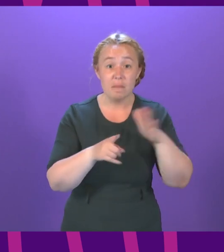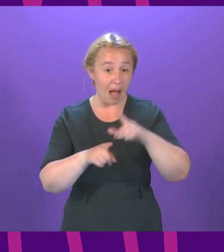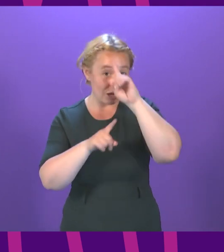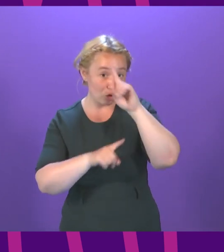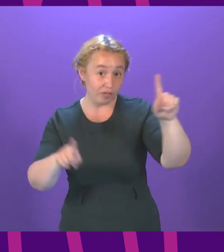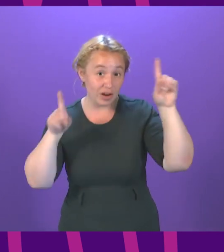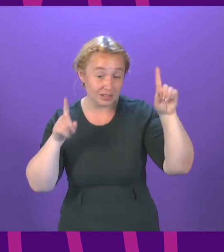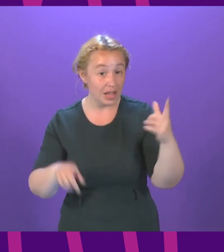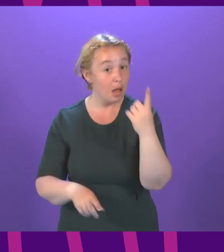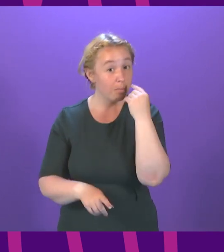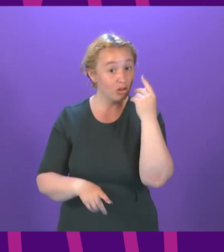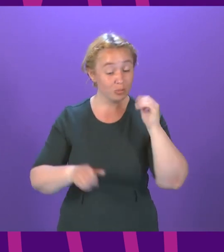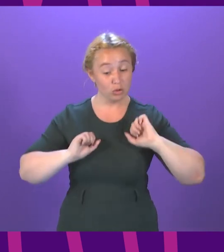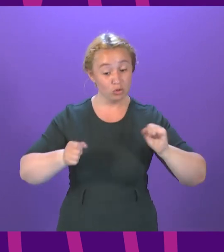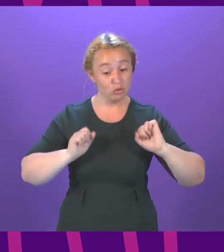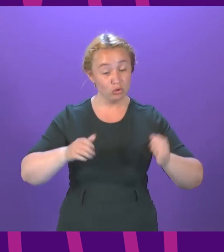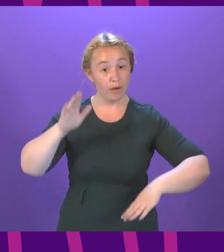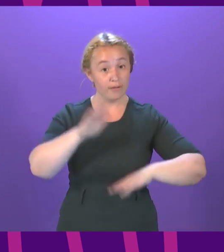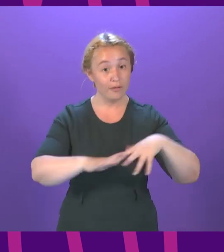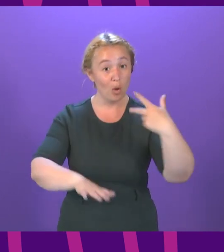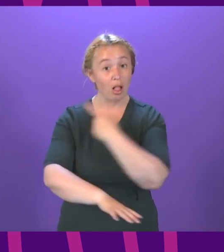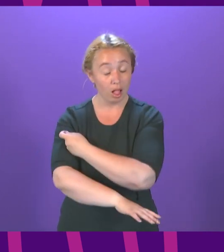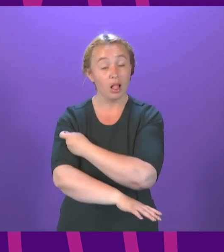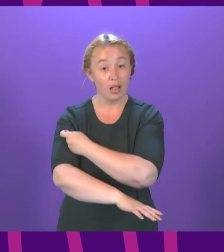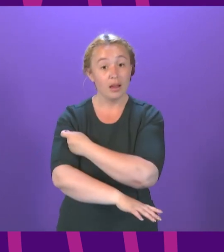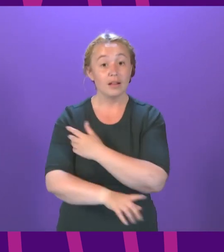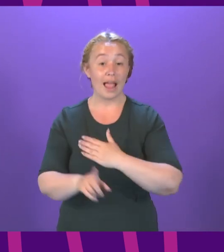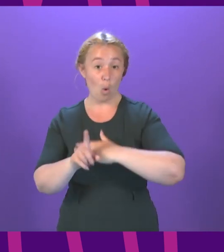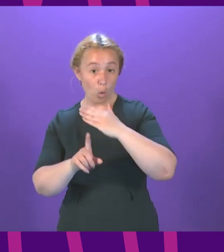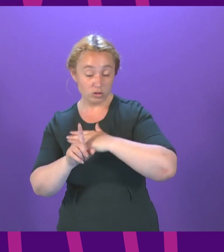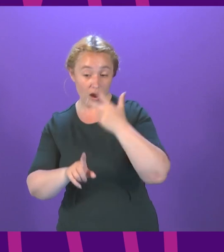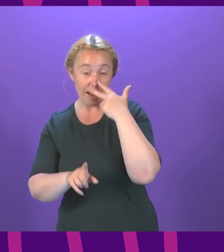though they might not have the full protection of the vaccine that their older peers have.